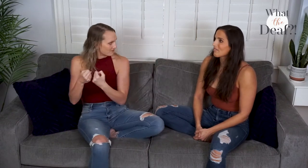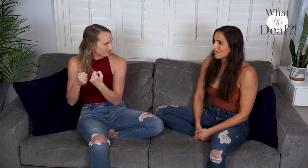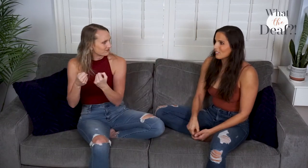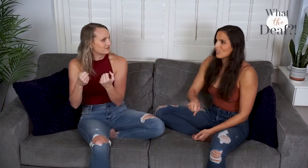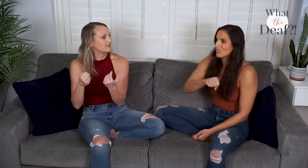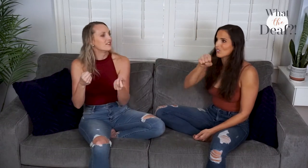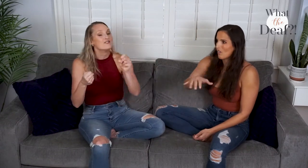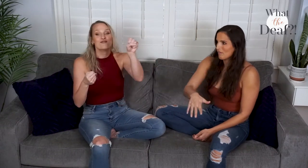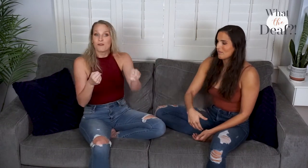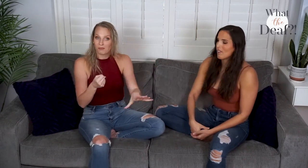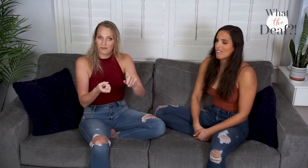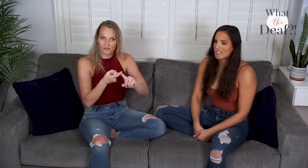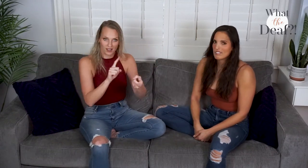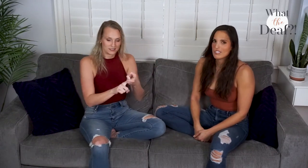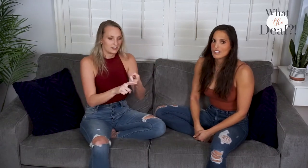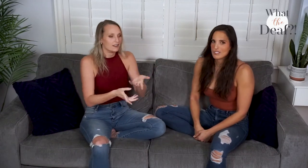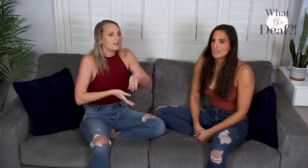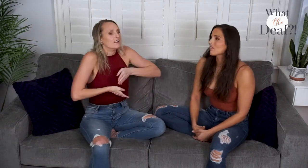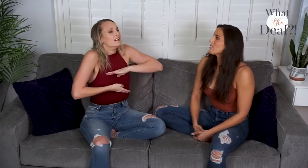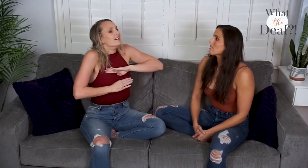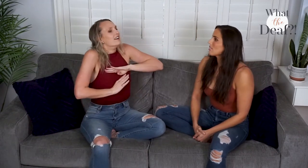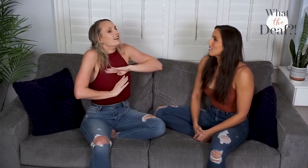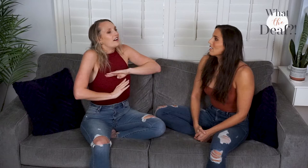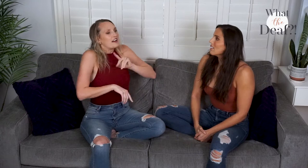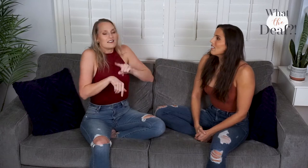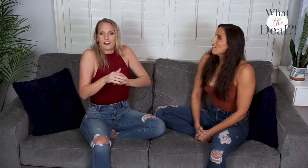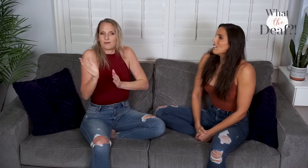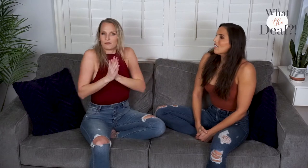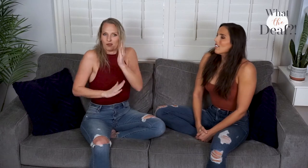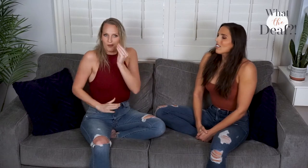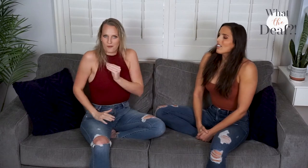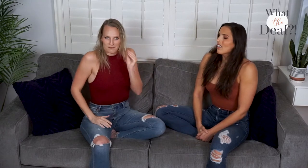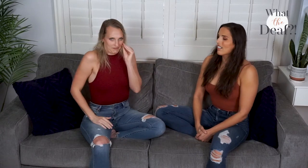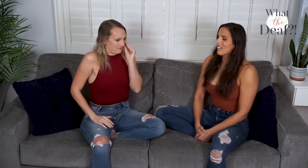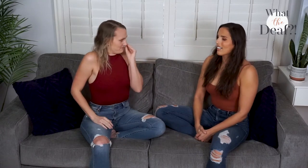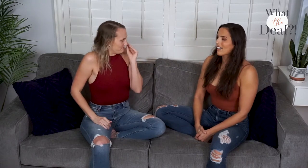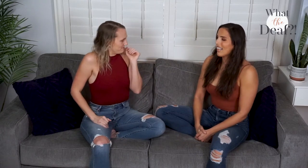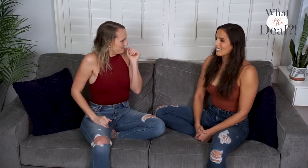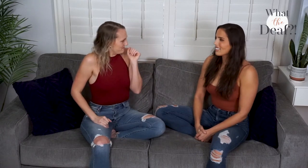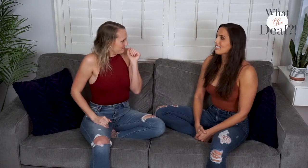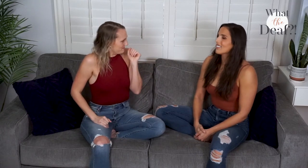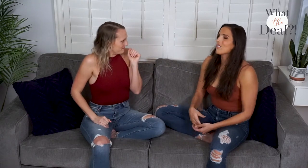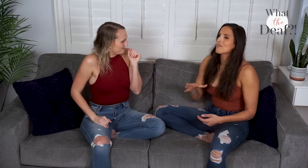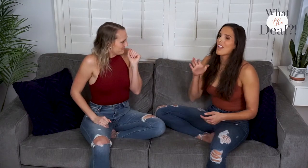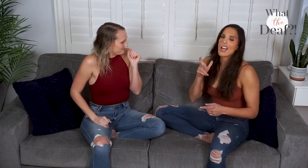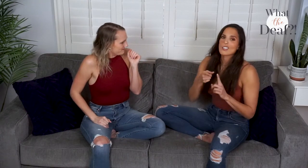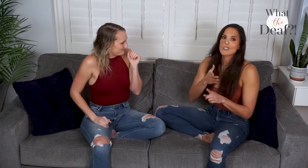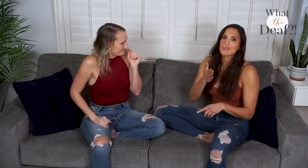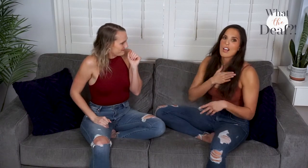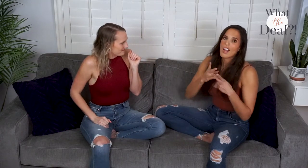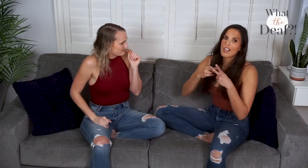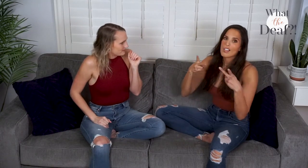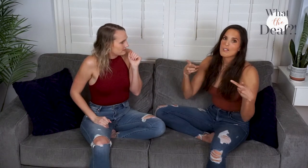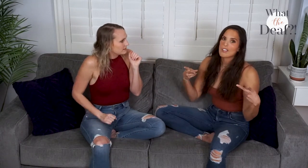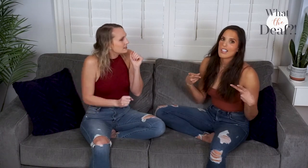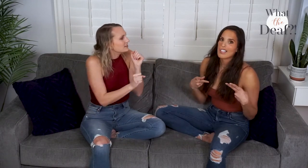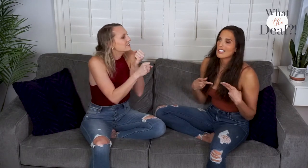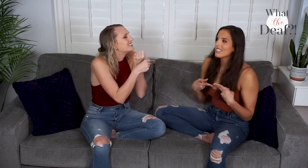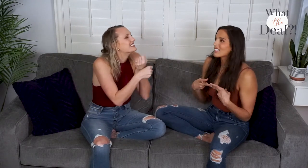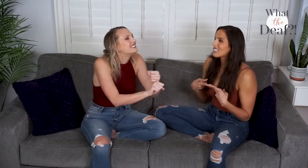So we got in my car and dropped off my friend. So we were relieved, until it was time to go home. And back to my place.